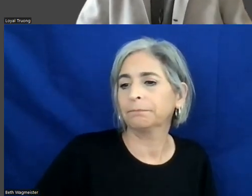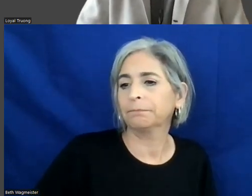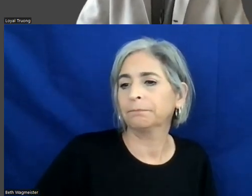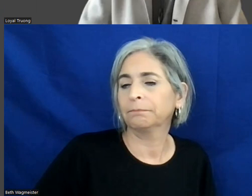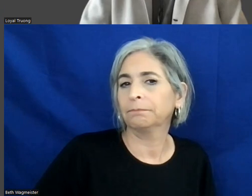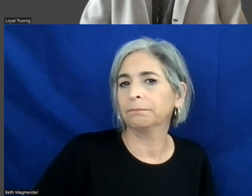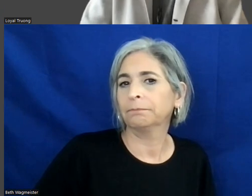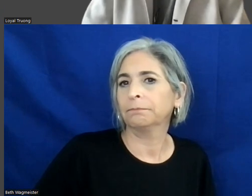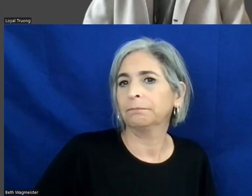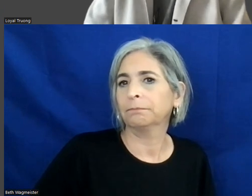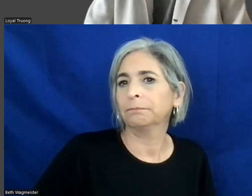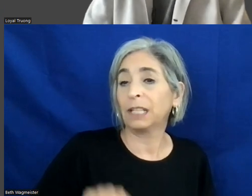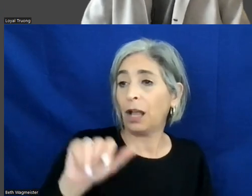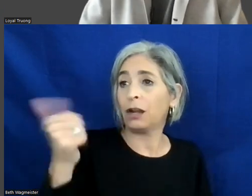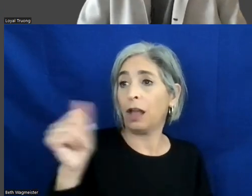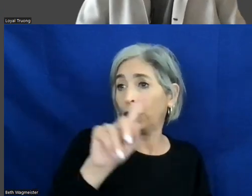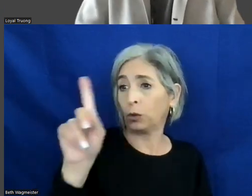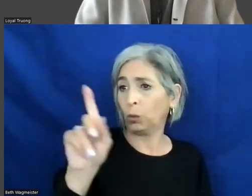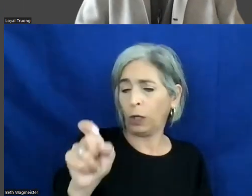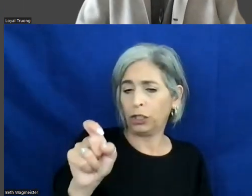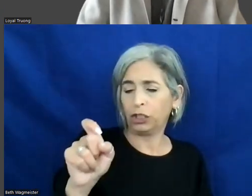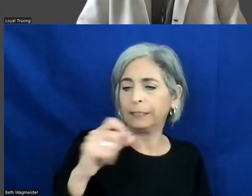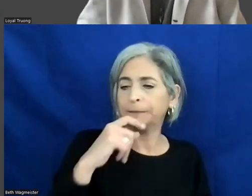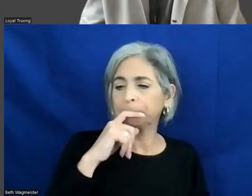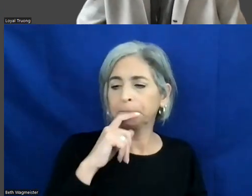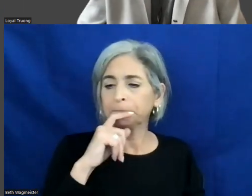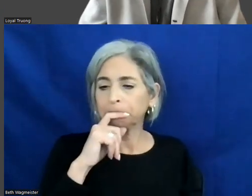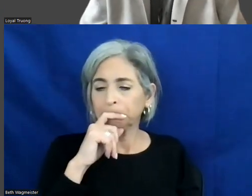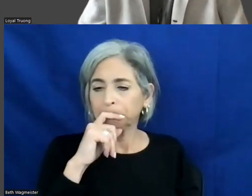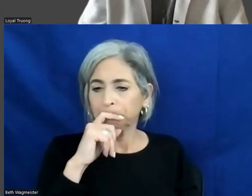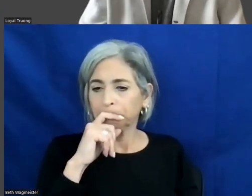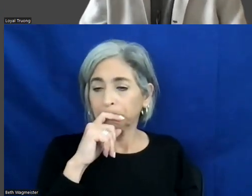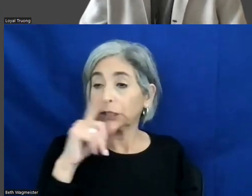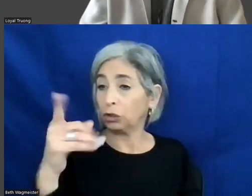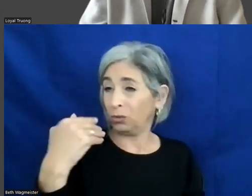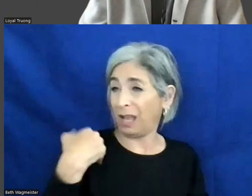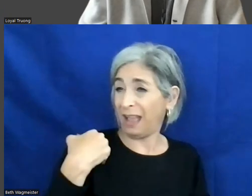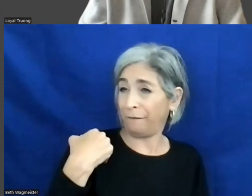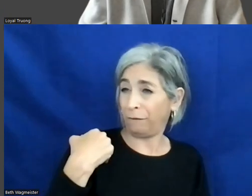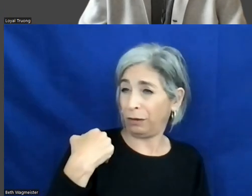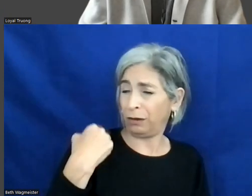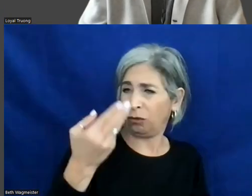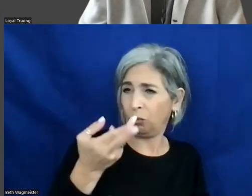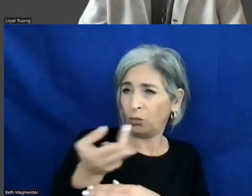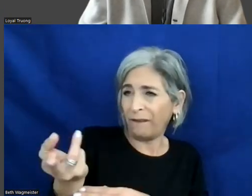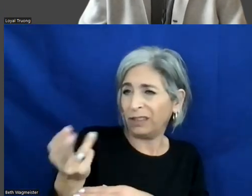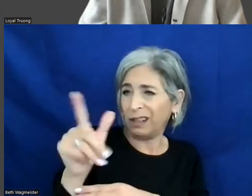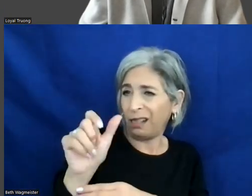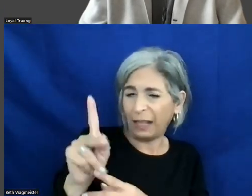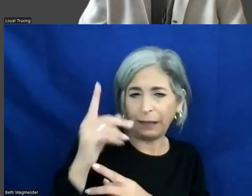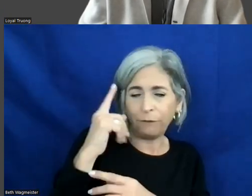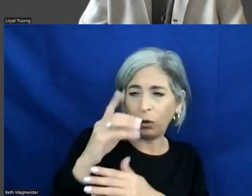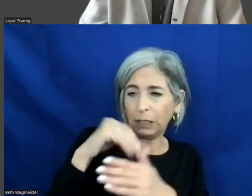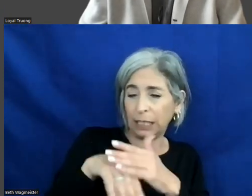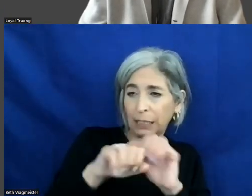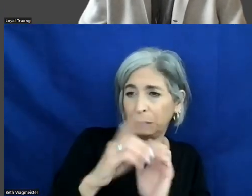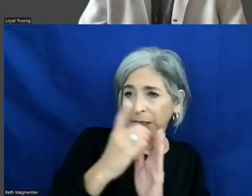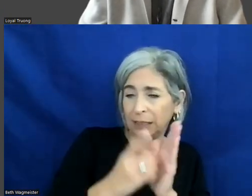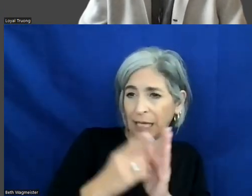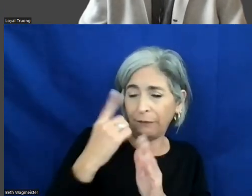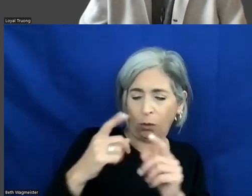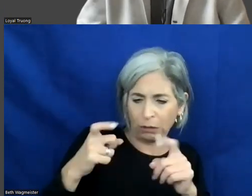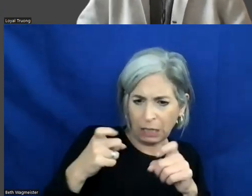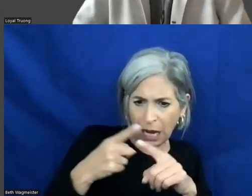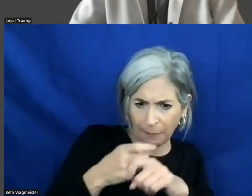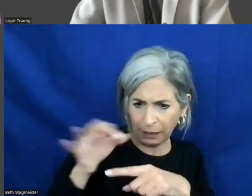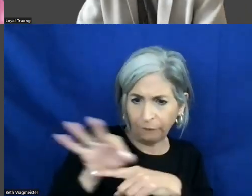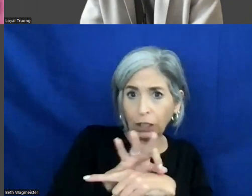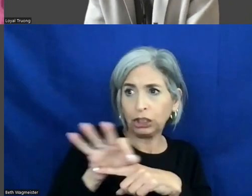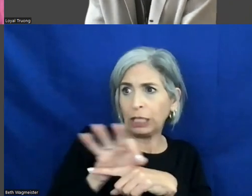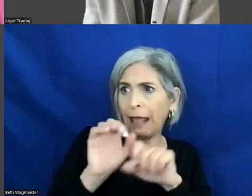in the Q&A. Do you have any reference links for accessible design for complex functionality user